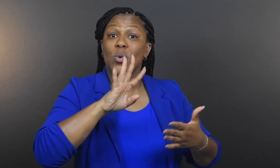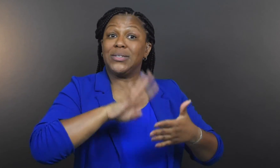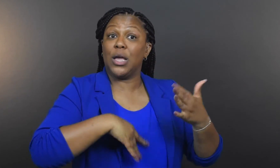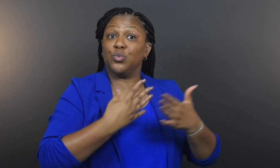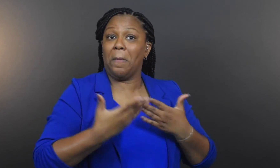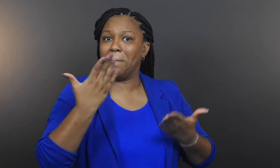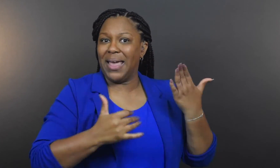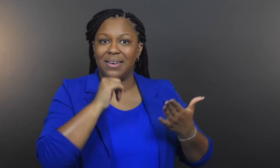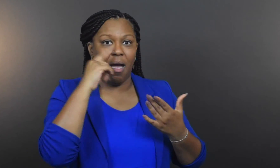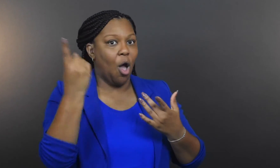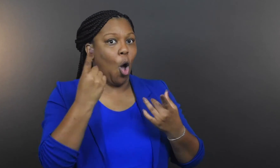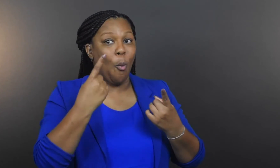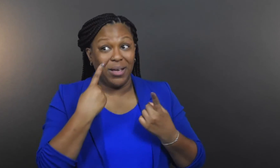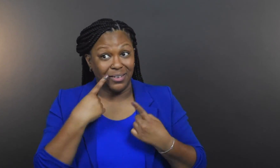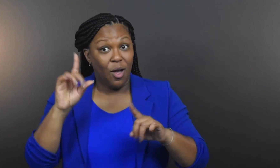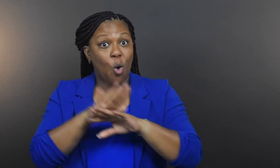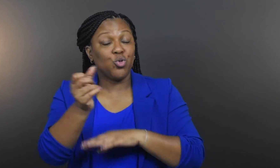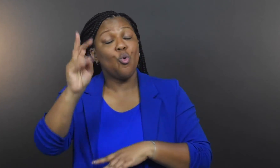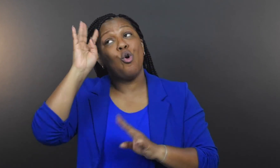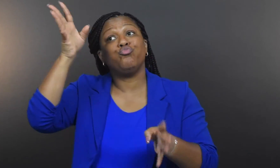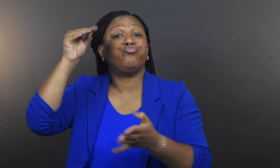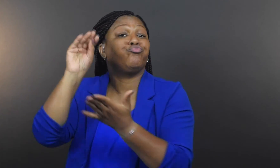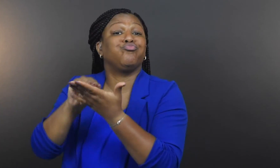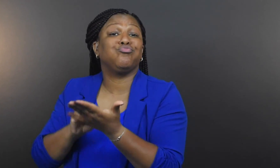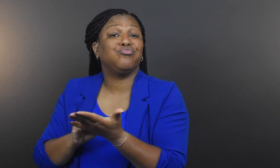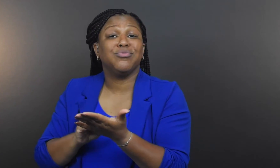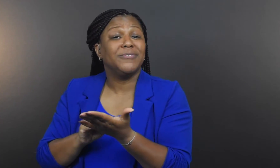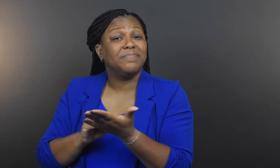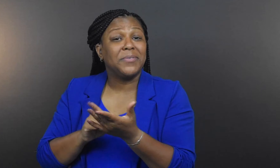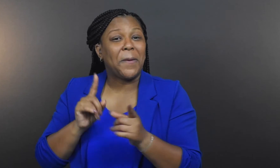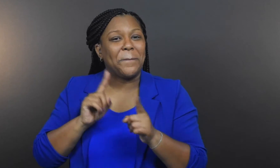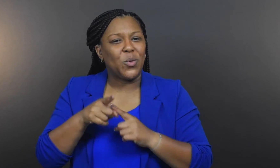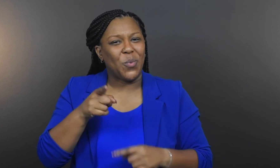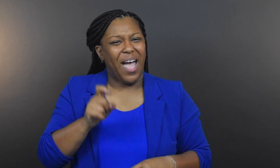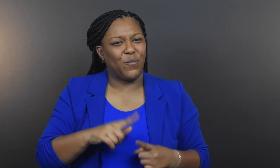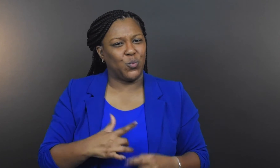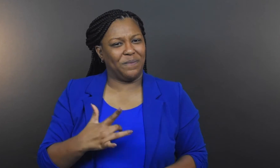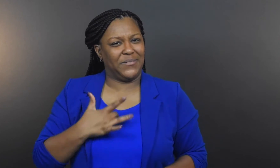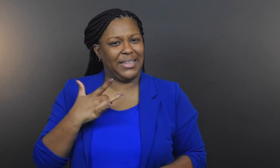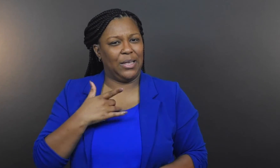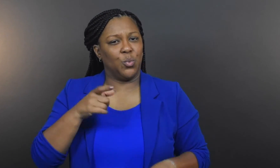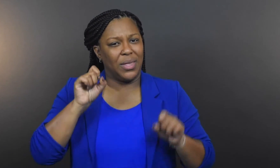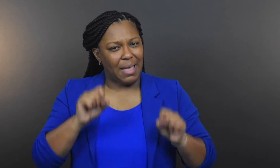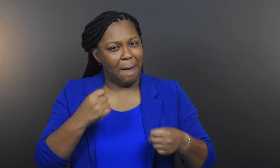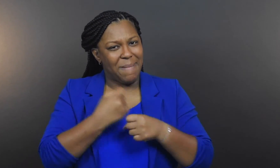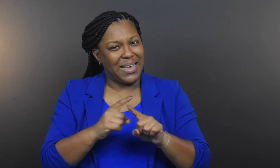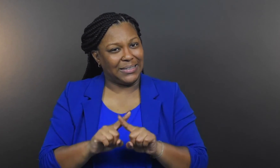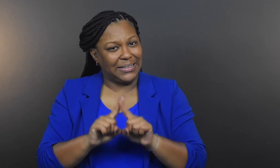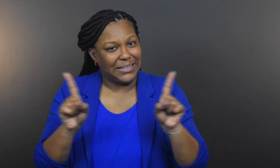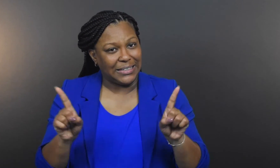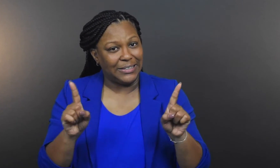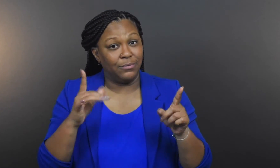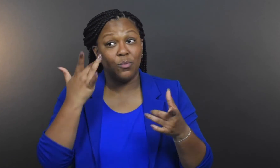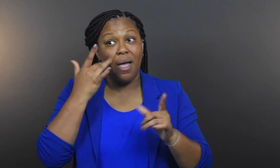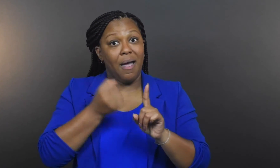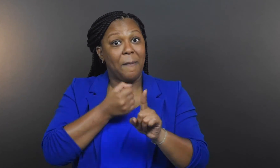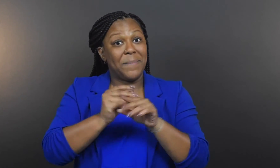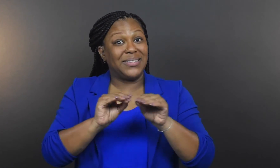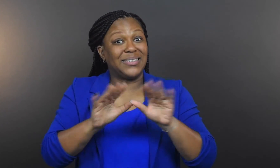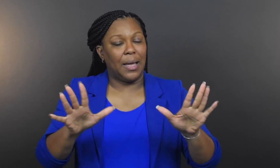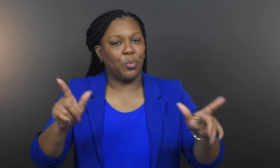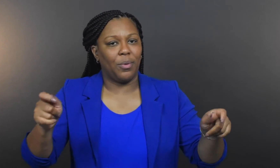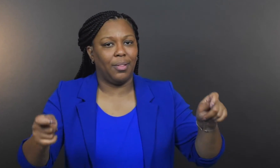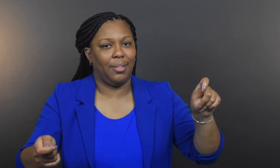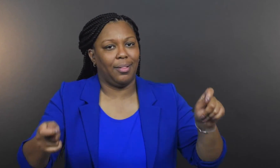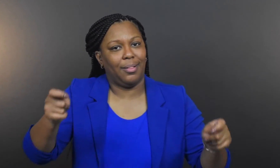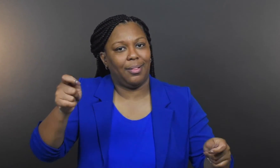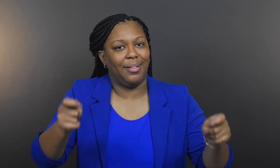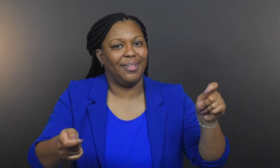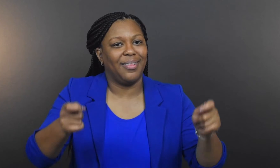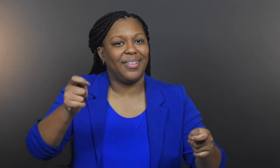may not always be your own, but you feel you’re actually making a difference in this pandemic,”